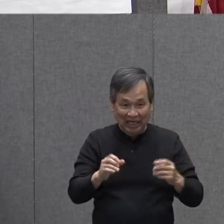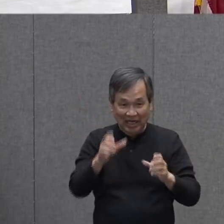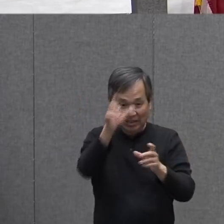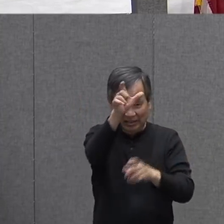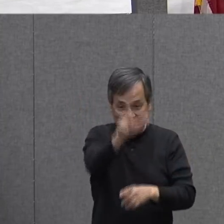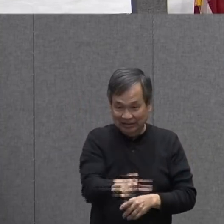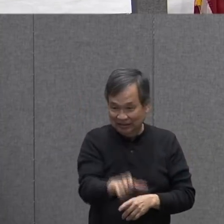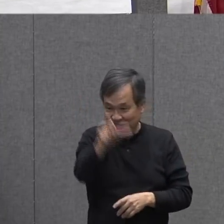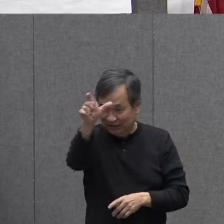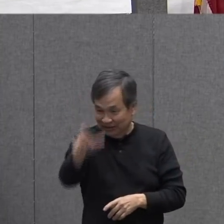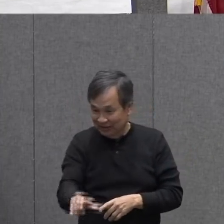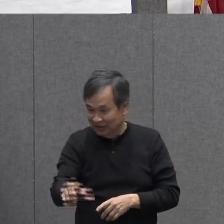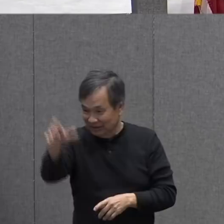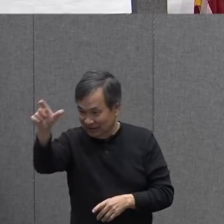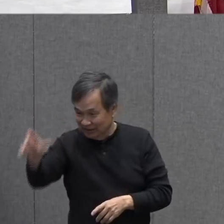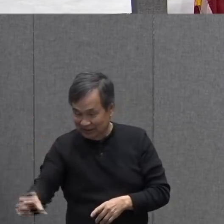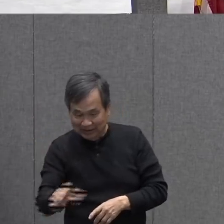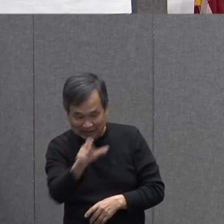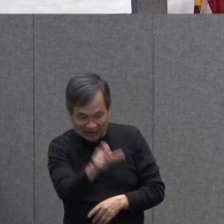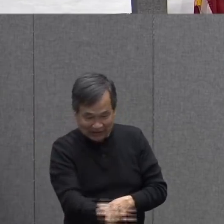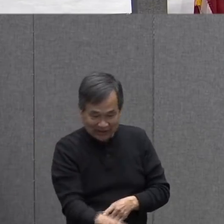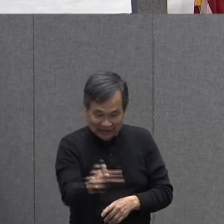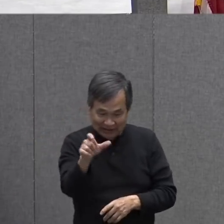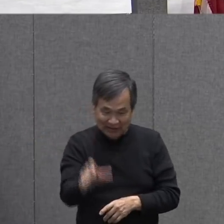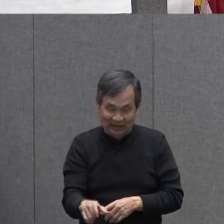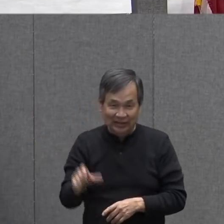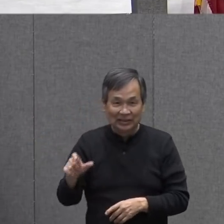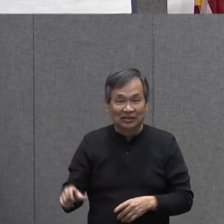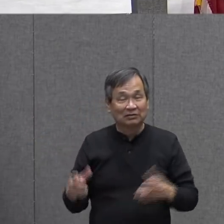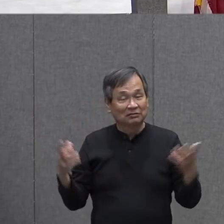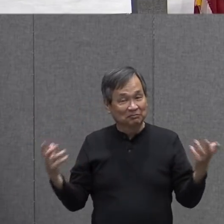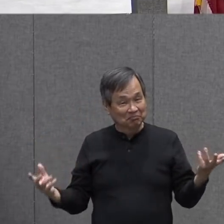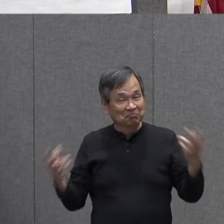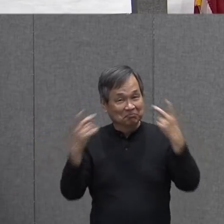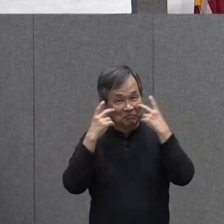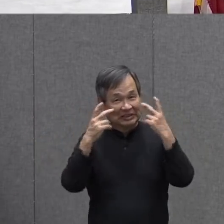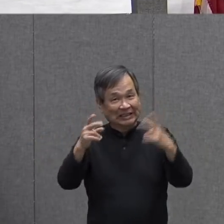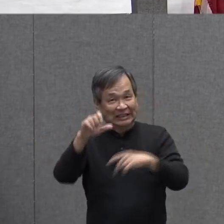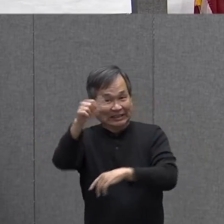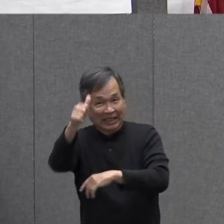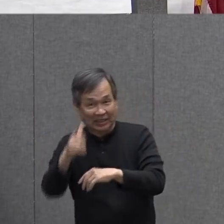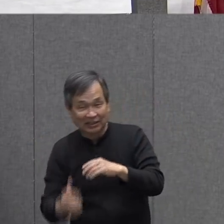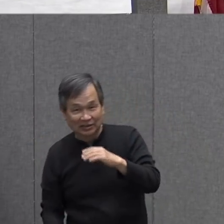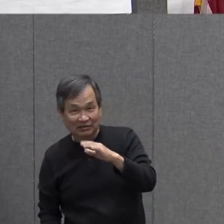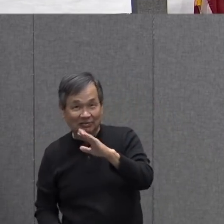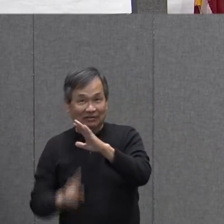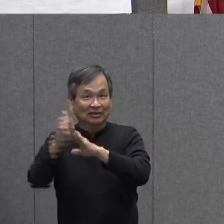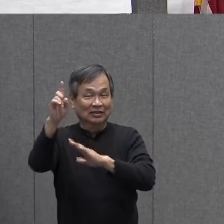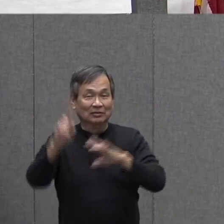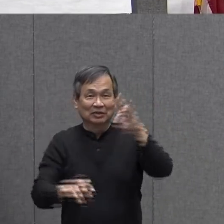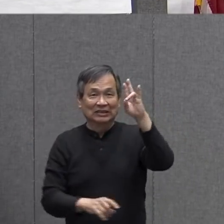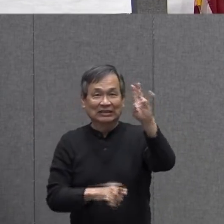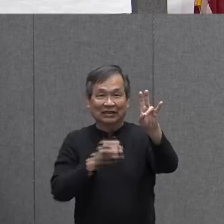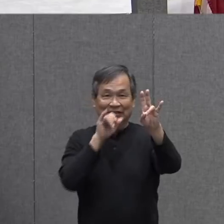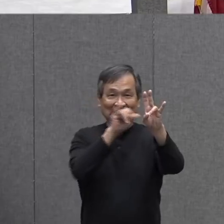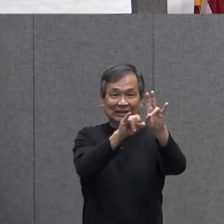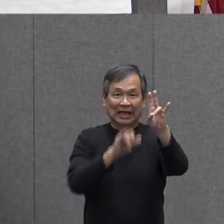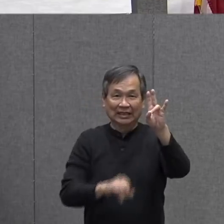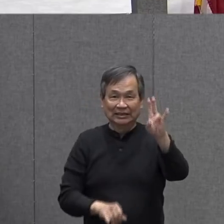of tens has increased as we built on the frames. Let's go ahead and circle those increasing tens.